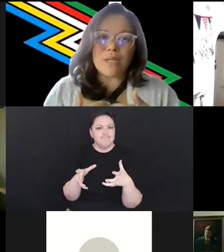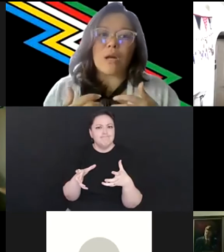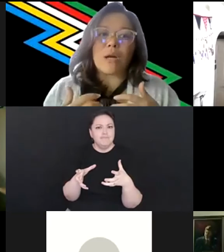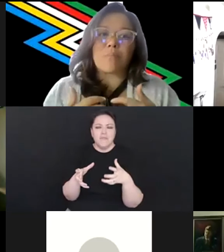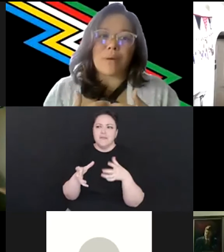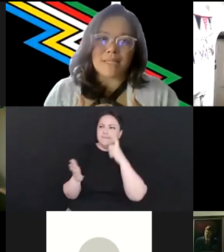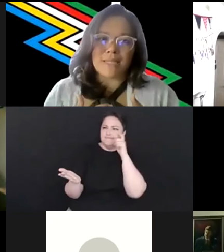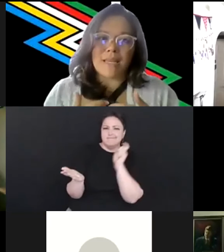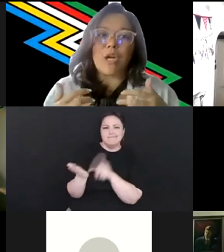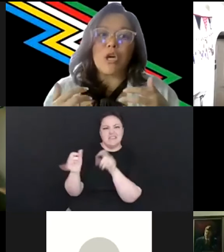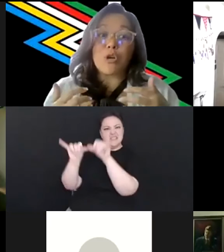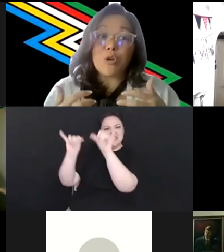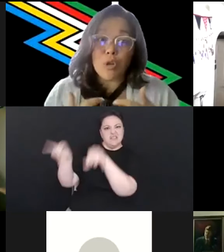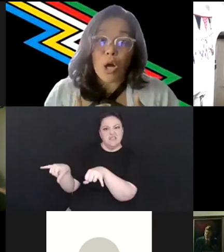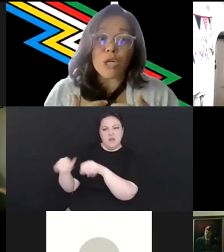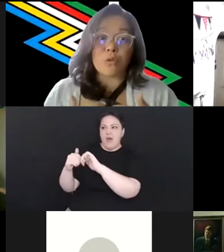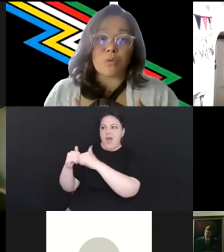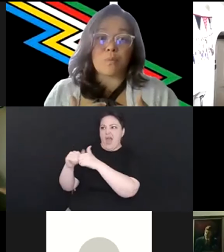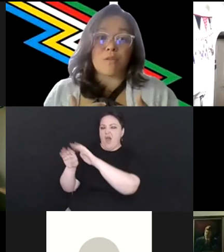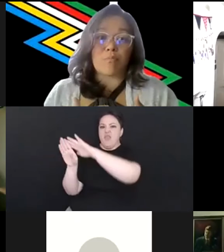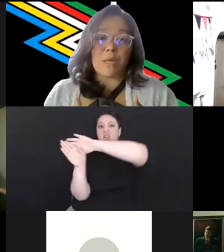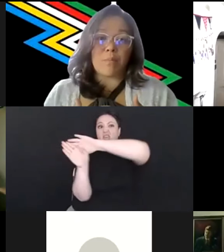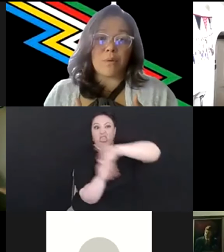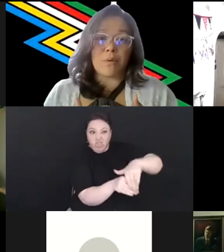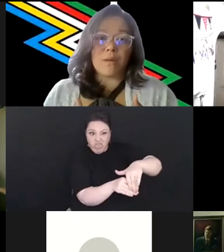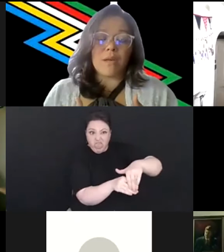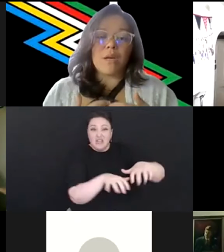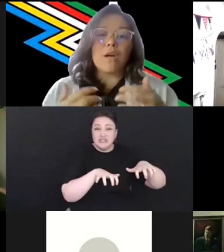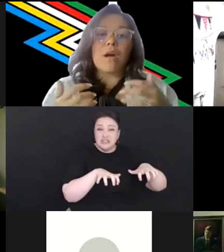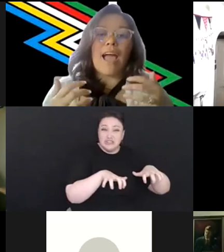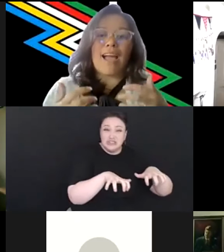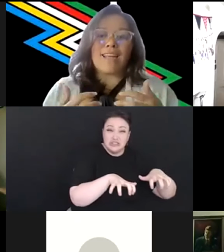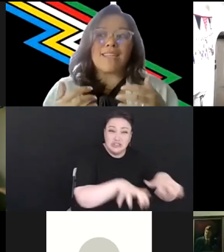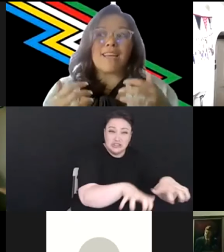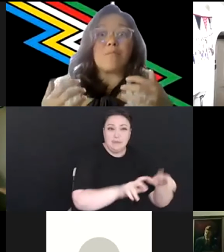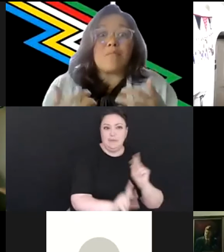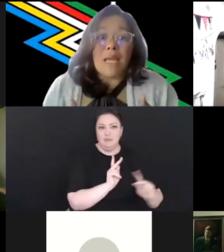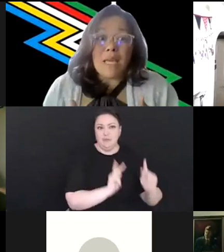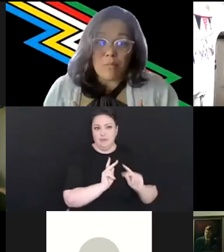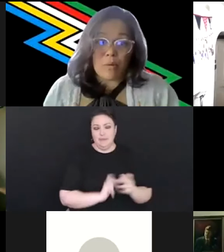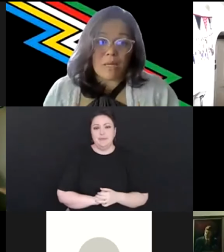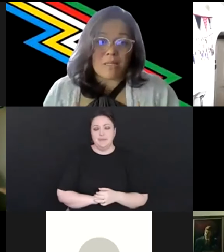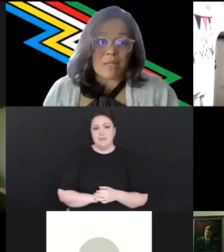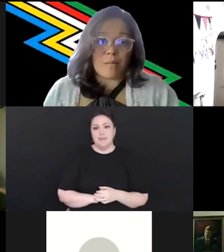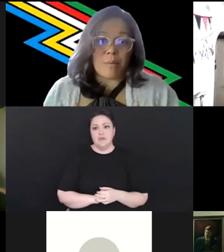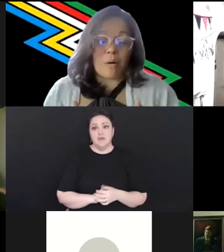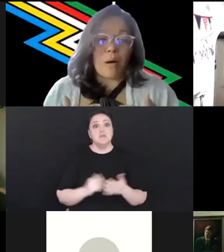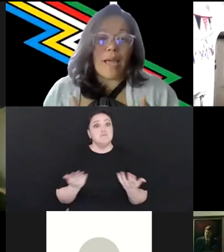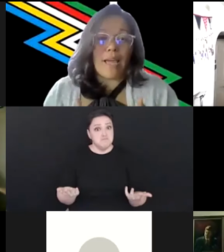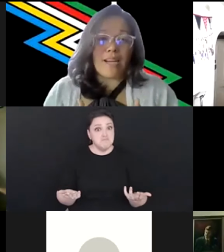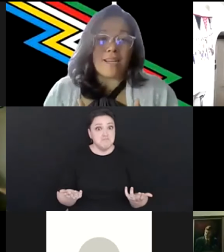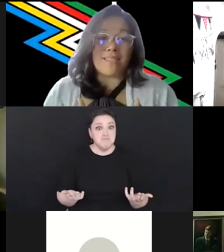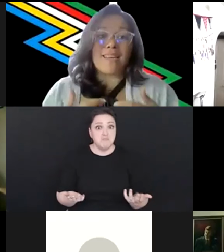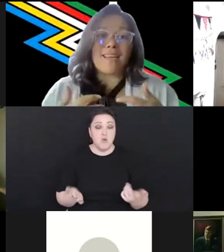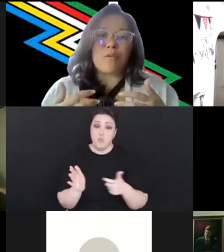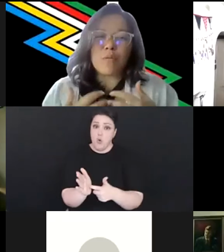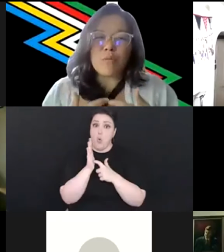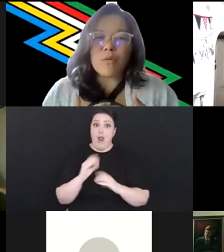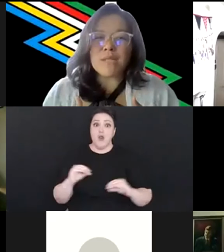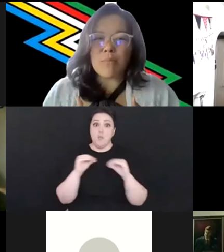are oppressing large groups of people and make it more accessible. And remove some of